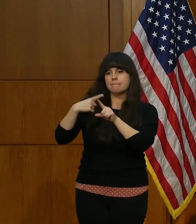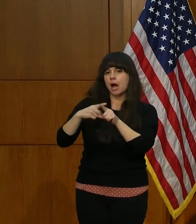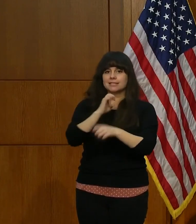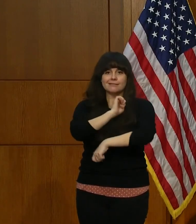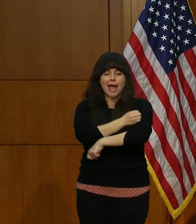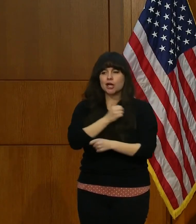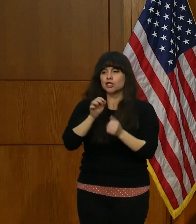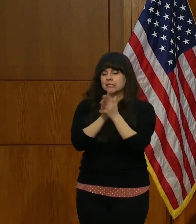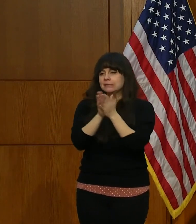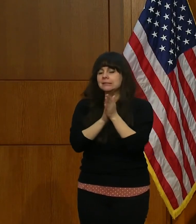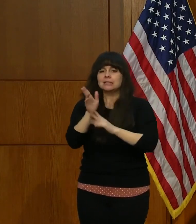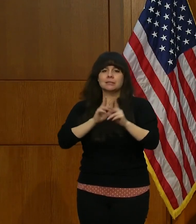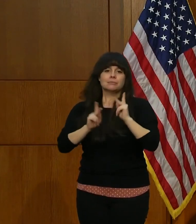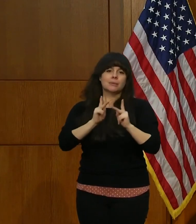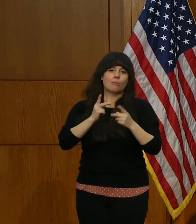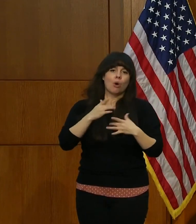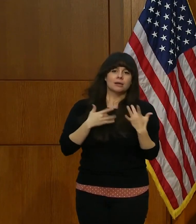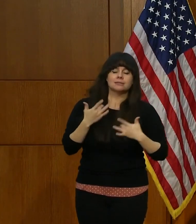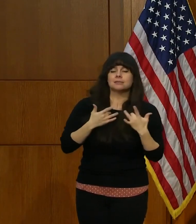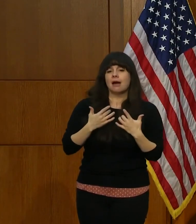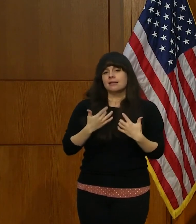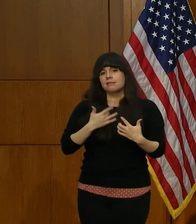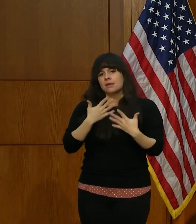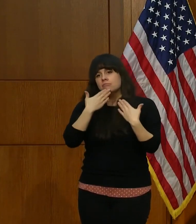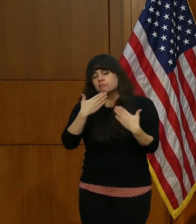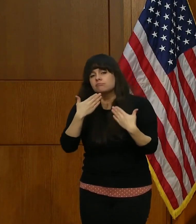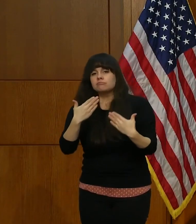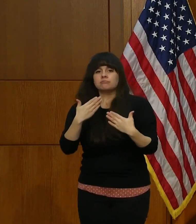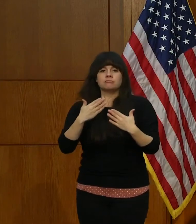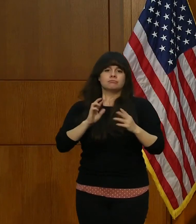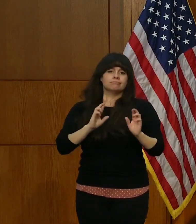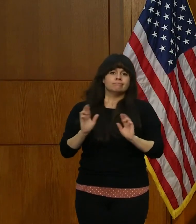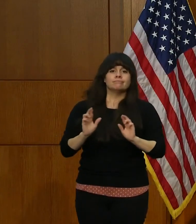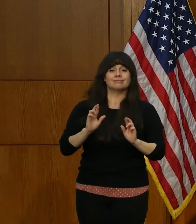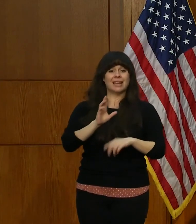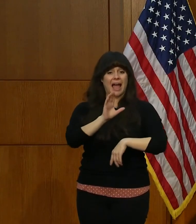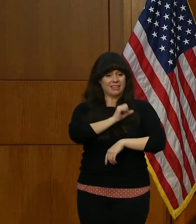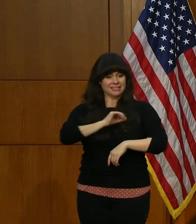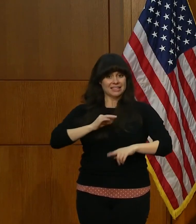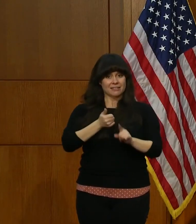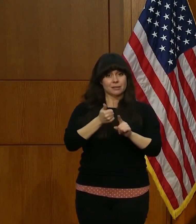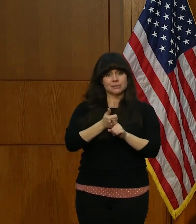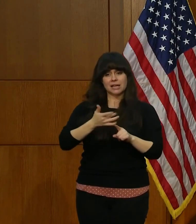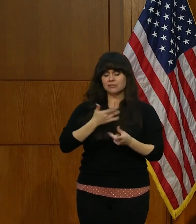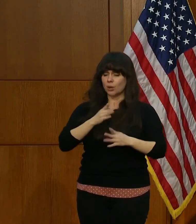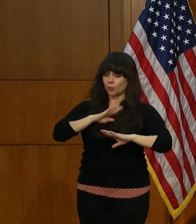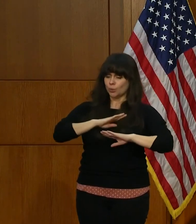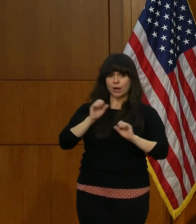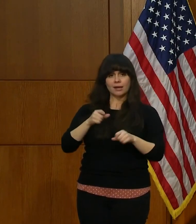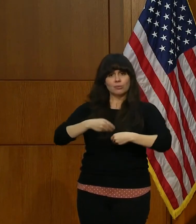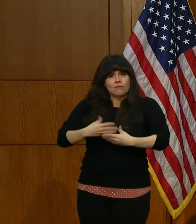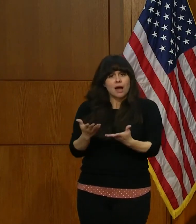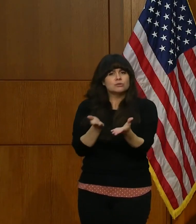THE POSITIVE ENERGY IS PALPABLE. IT'S AN ENVIRONMENT FULL OF EXCITEMENT AND GRATITUDE FROM PATIENTS AND THE CLINIC STAFF